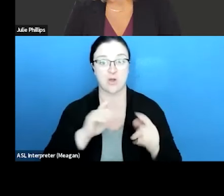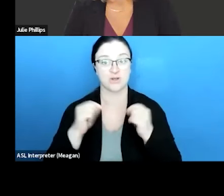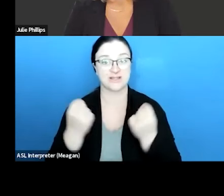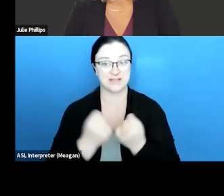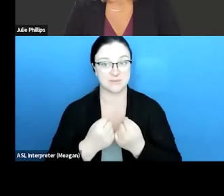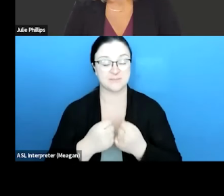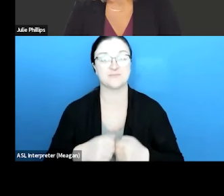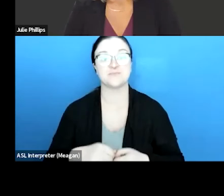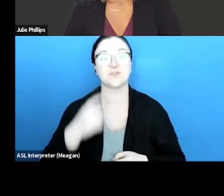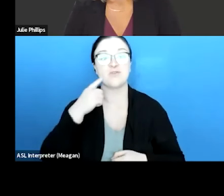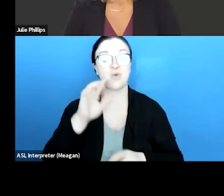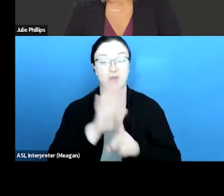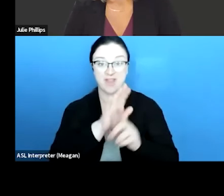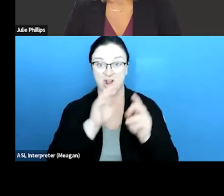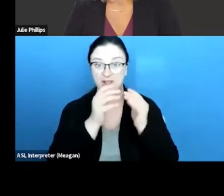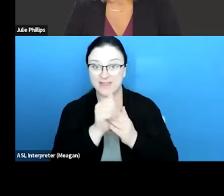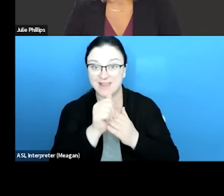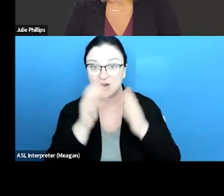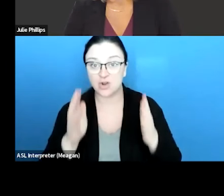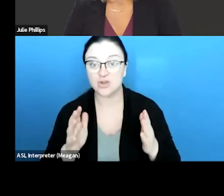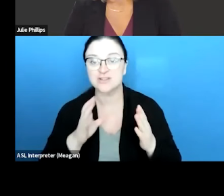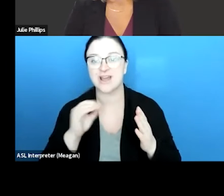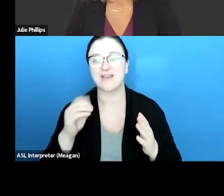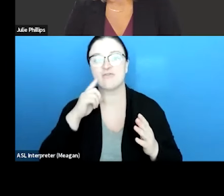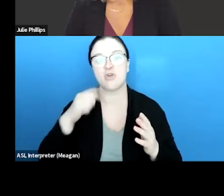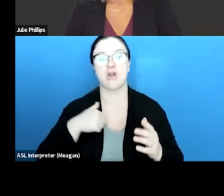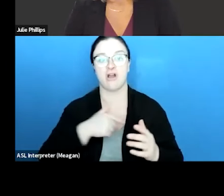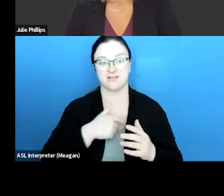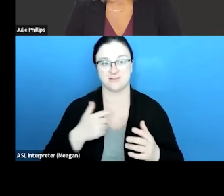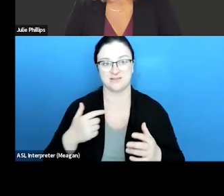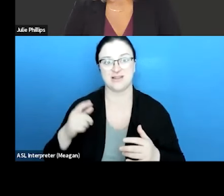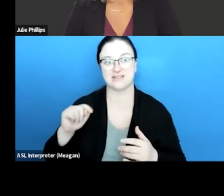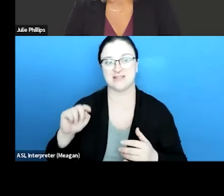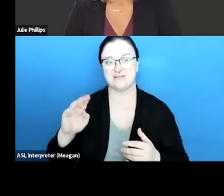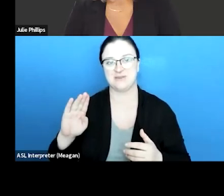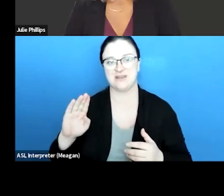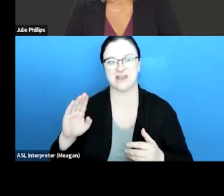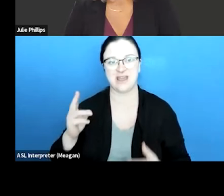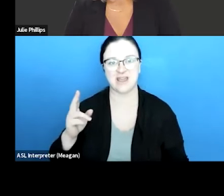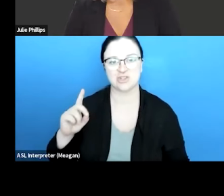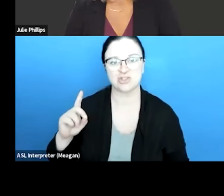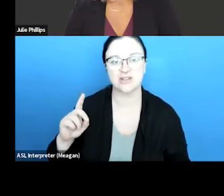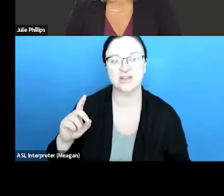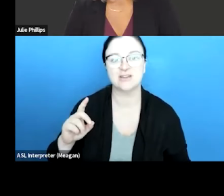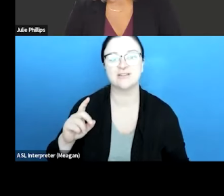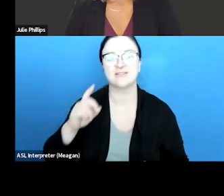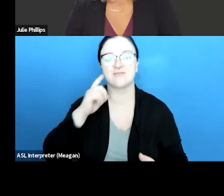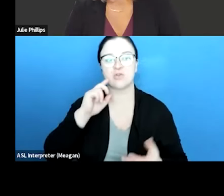for their leaders and for us at TBHED that they contract for these services.